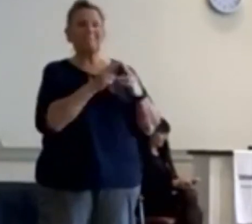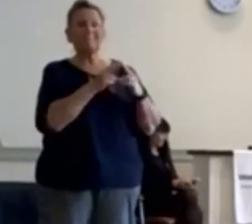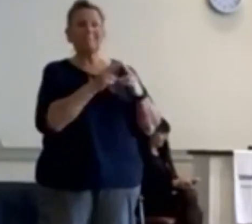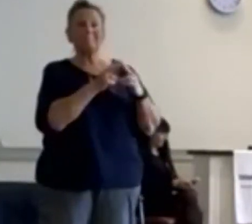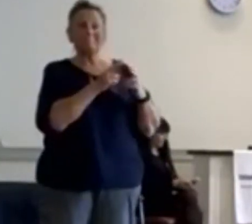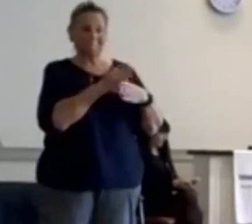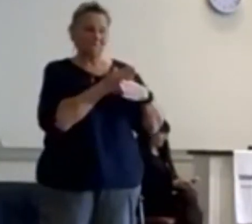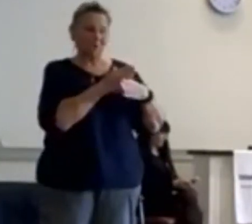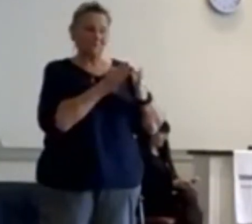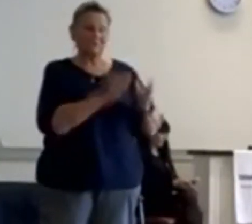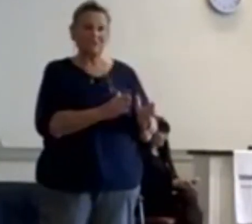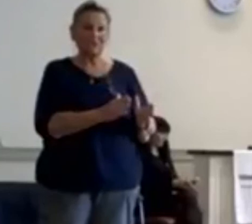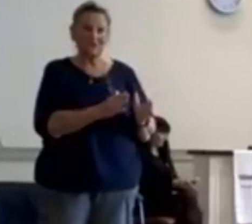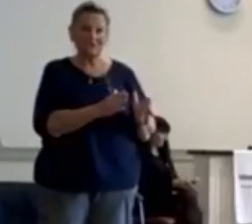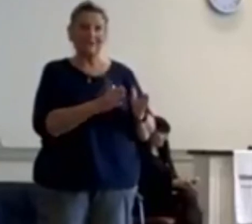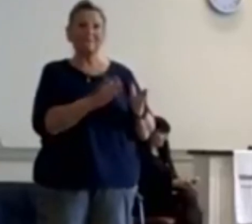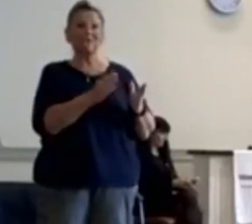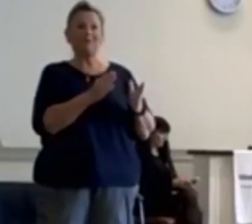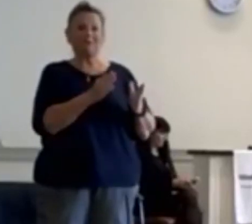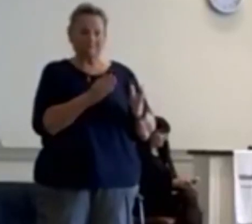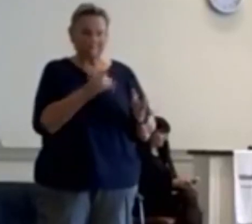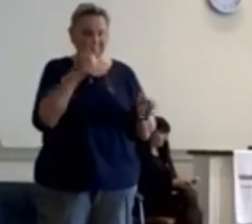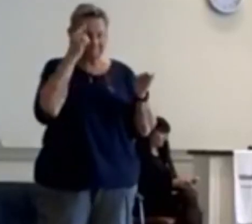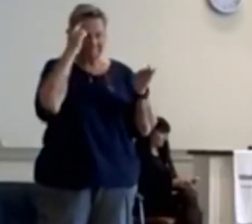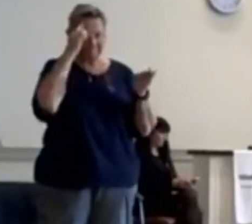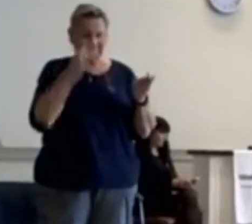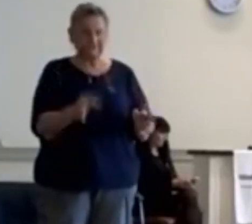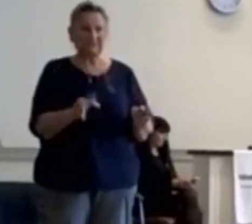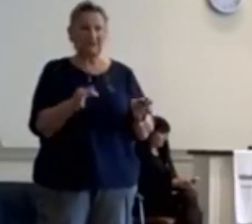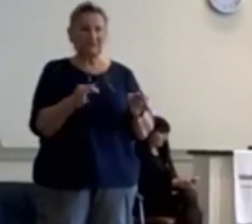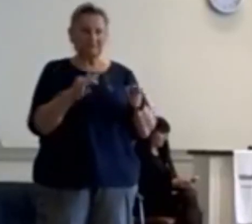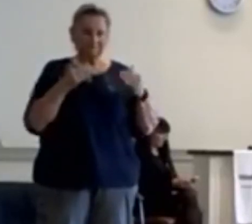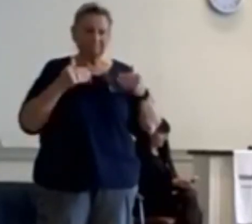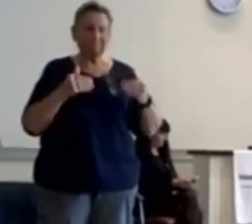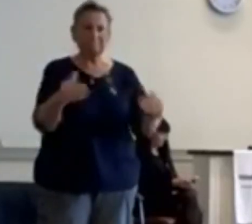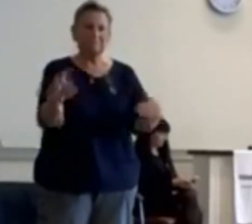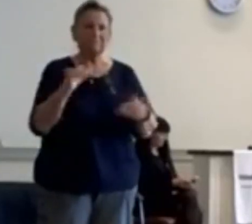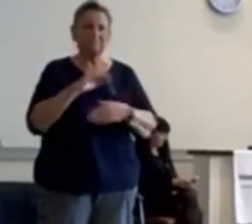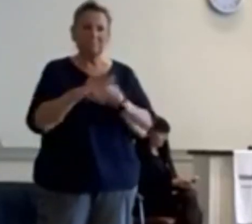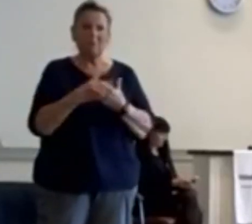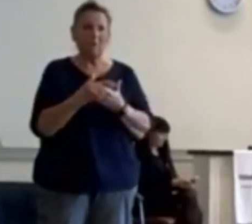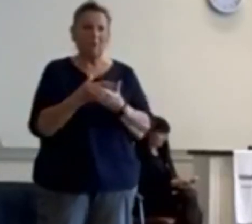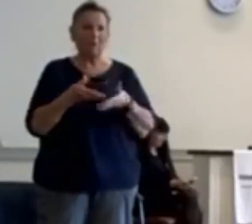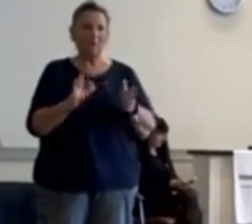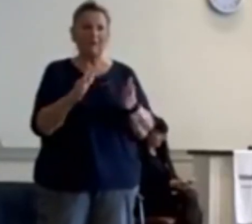are besides you all the way. Never give up, never give in. Thank you.